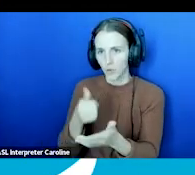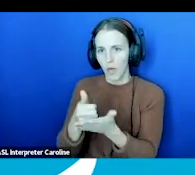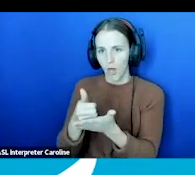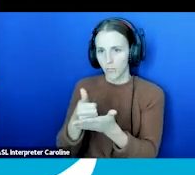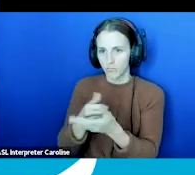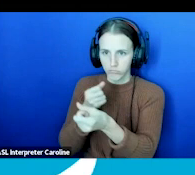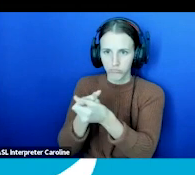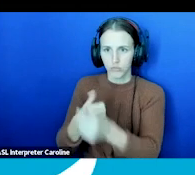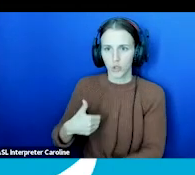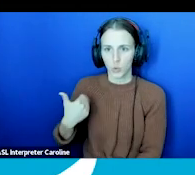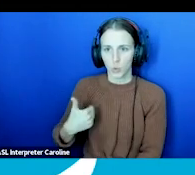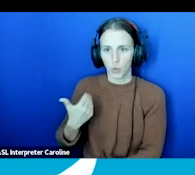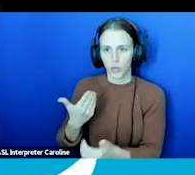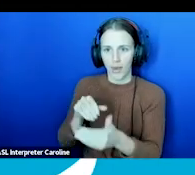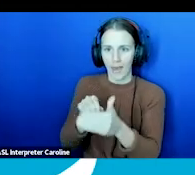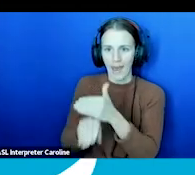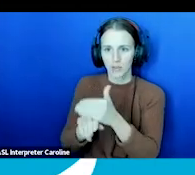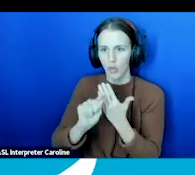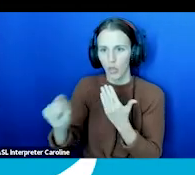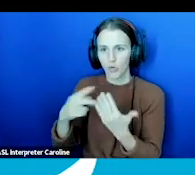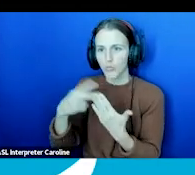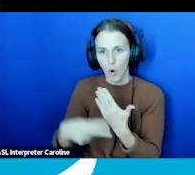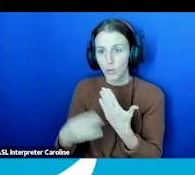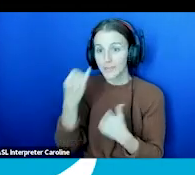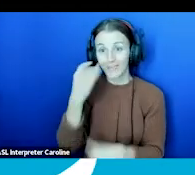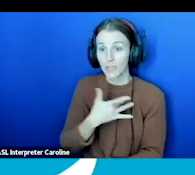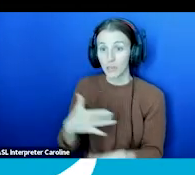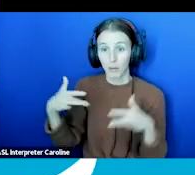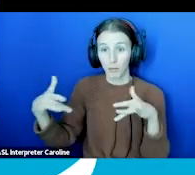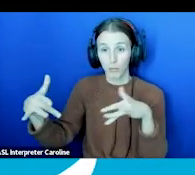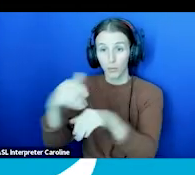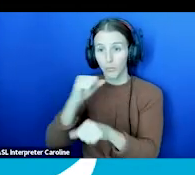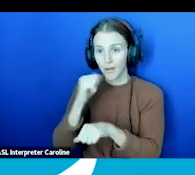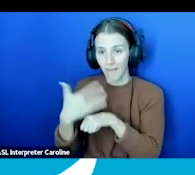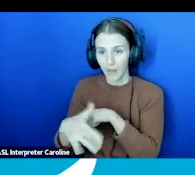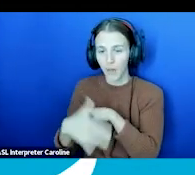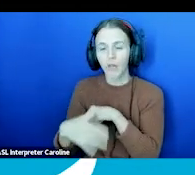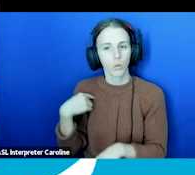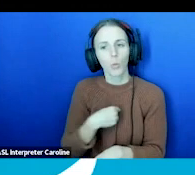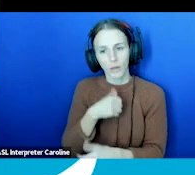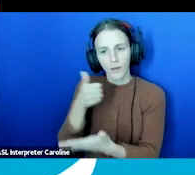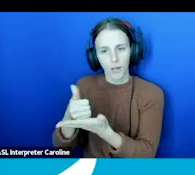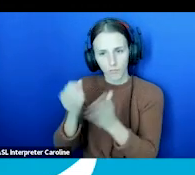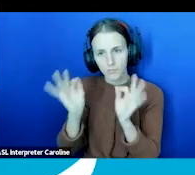TO ADDRESS THAT AND TALKING TO DRS ABOUT THAT ABOUT THE STEPS WE CAN TAKE FOR THE